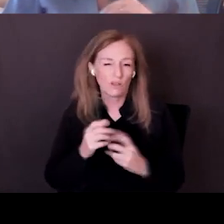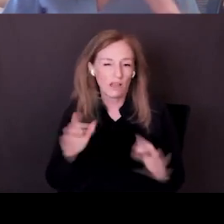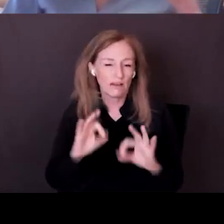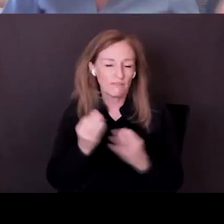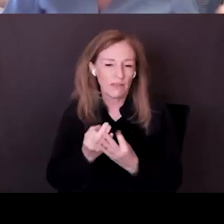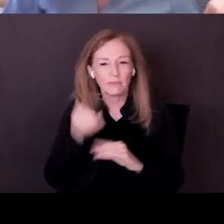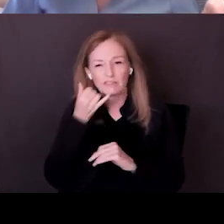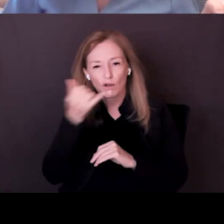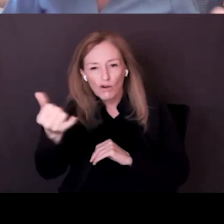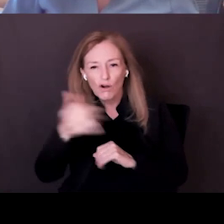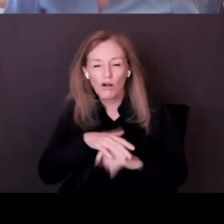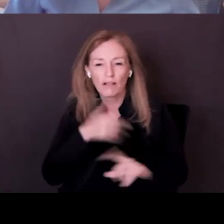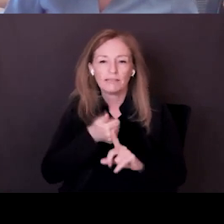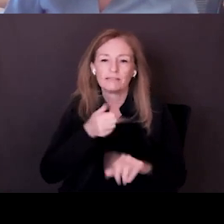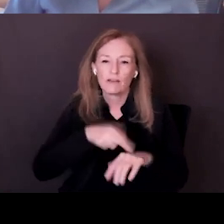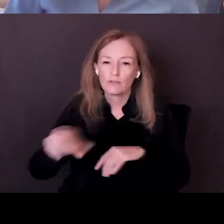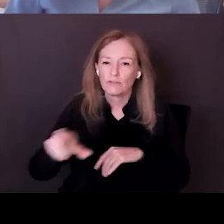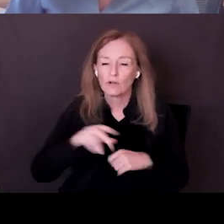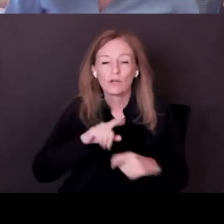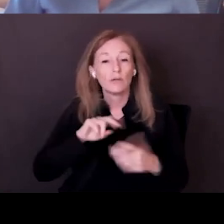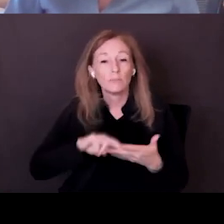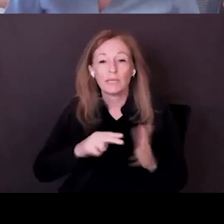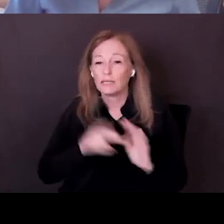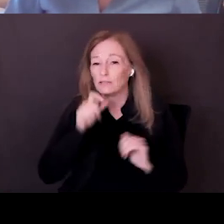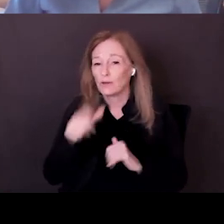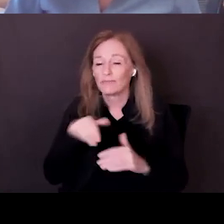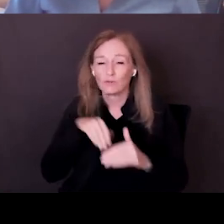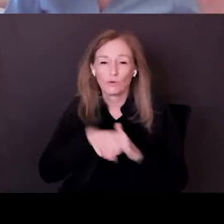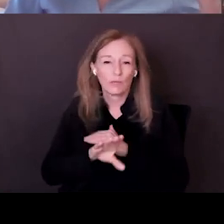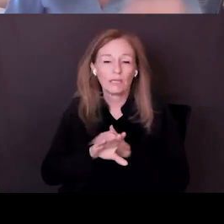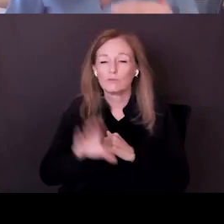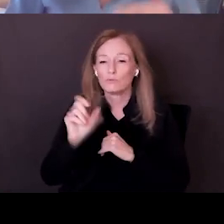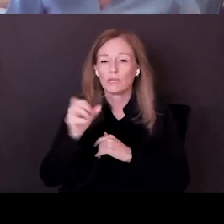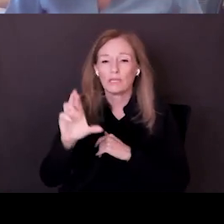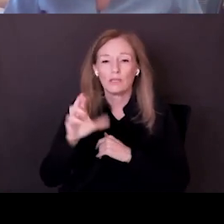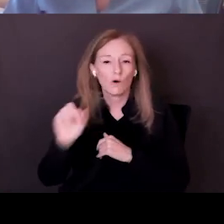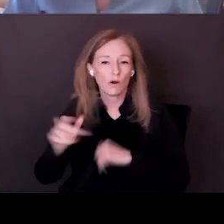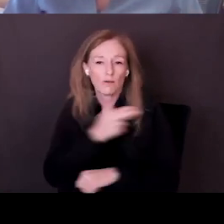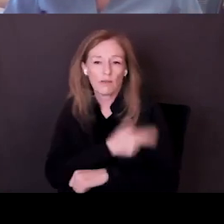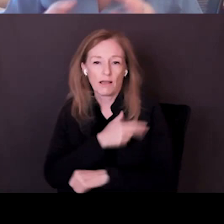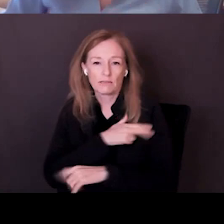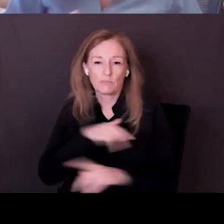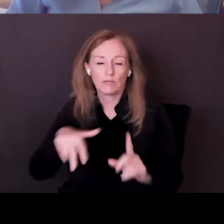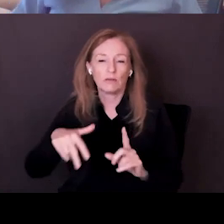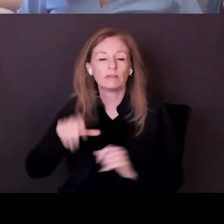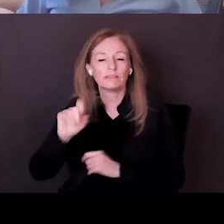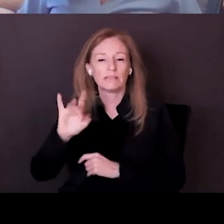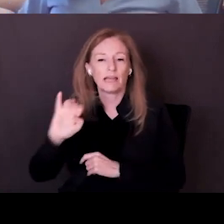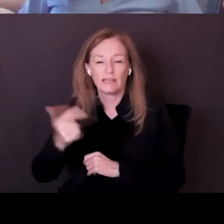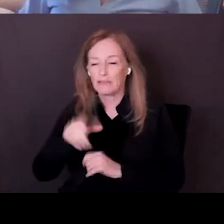CALLING. THEY DON'T HAVE TO GO TO THE HOSPITAL, THEY CAN COME DIRECTLY TO US. I LOVE THAT IS SOME OF